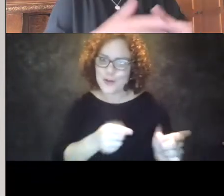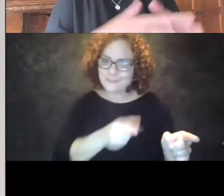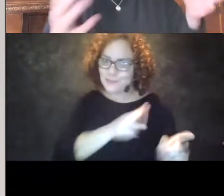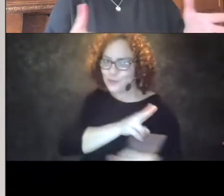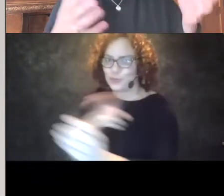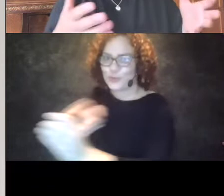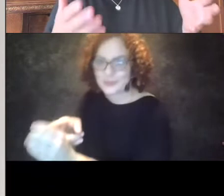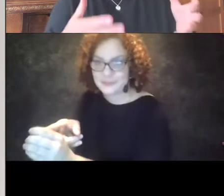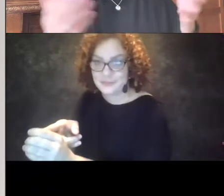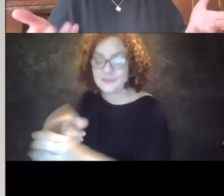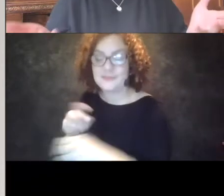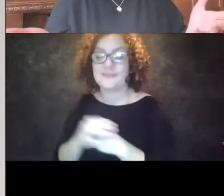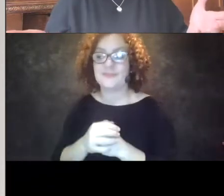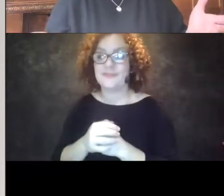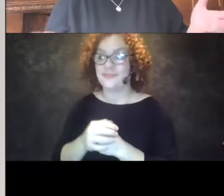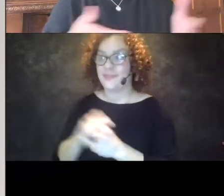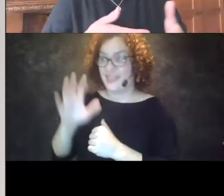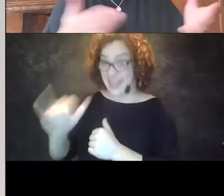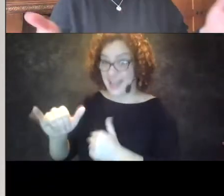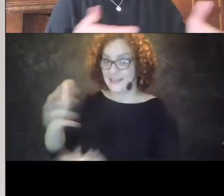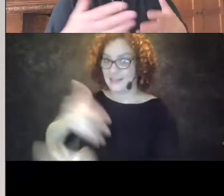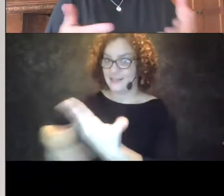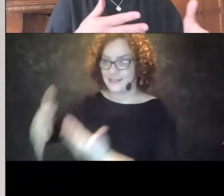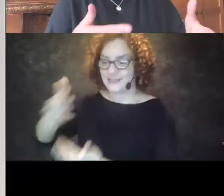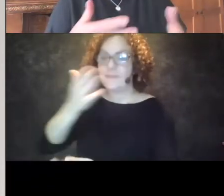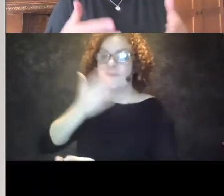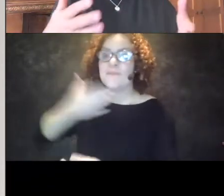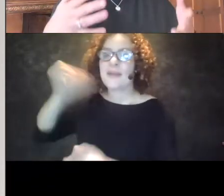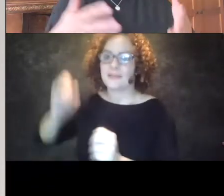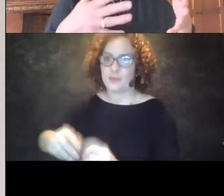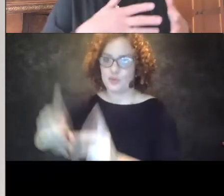the the maximum amount of opportunities for kids to be connected, the more kids spend